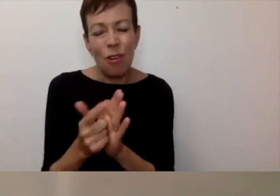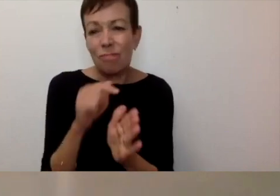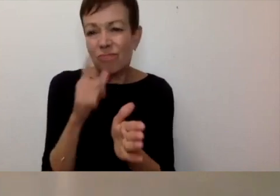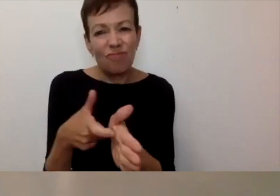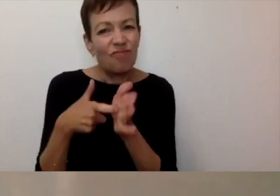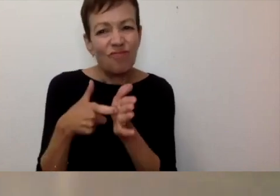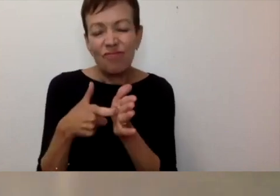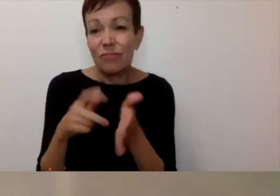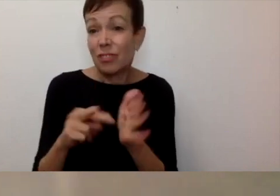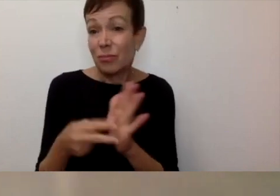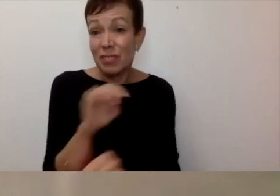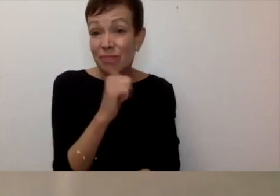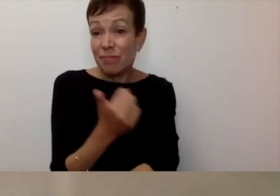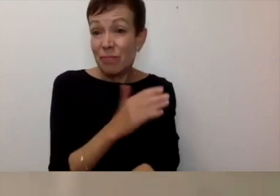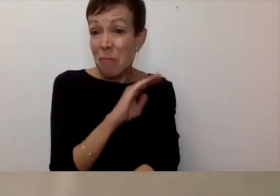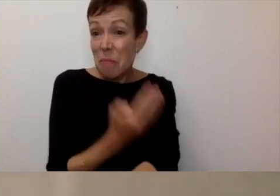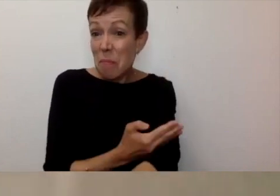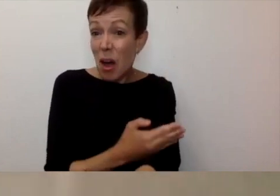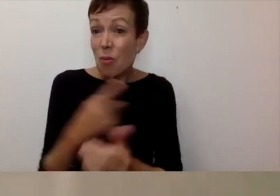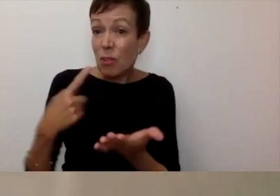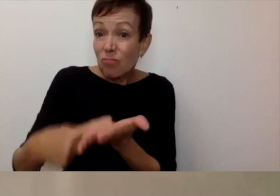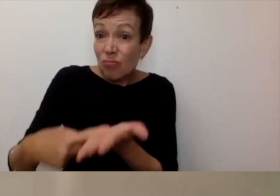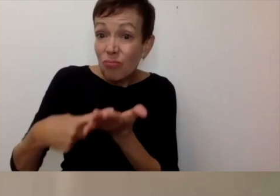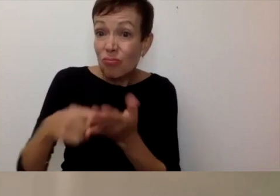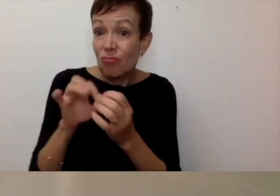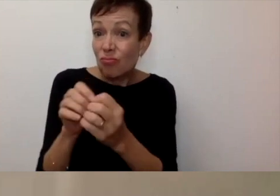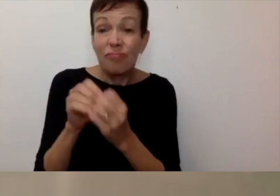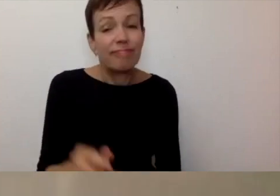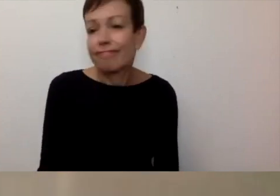that power of negotiation so unec the union that i represent um